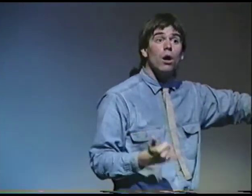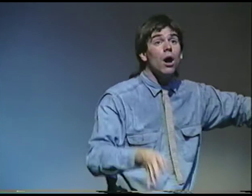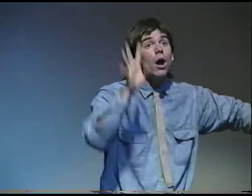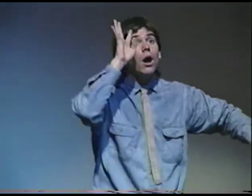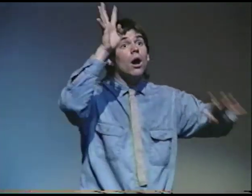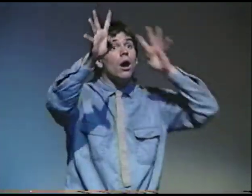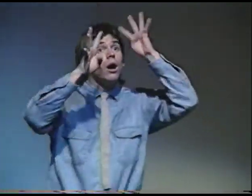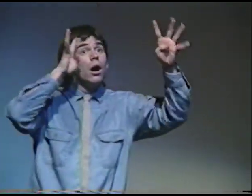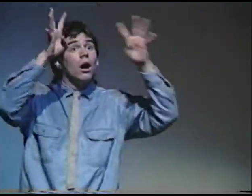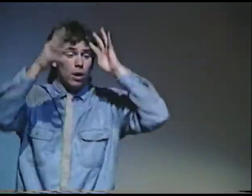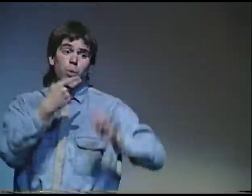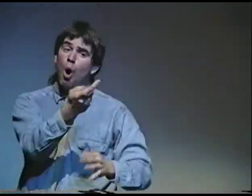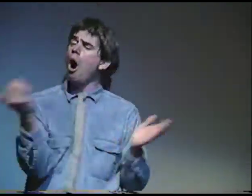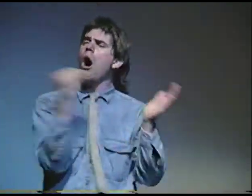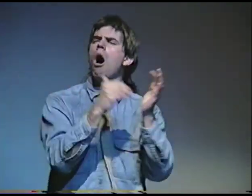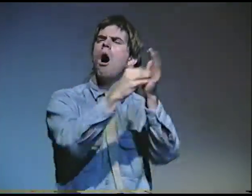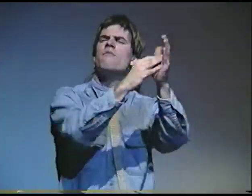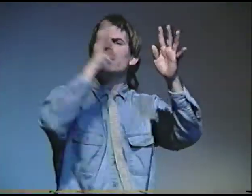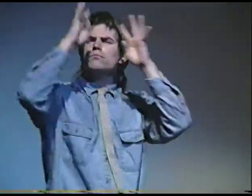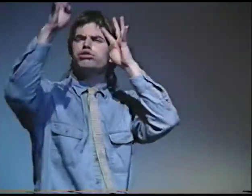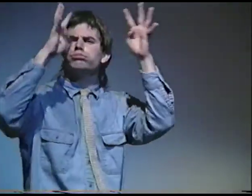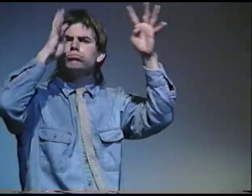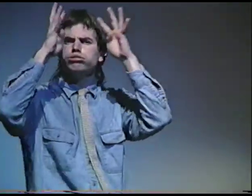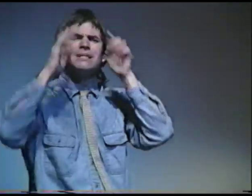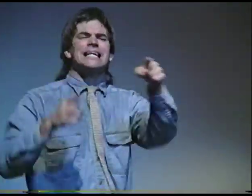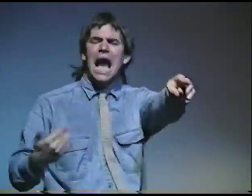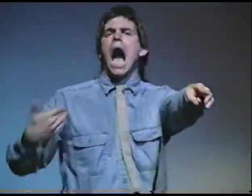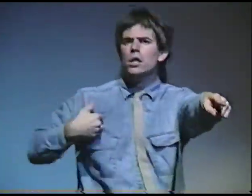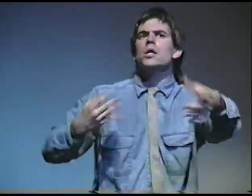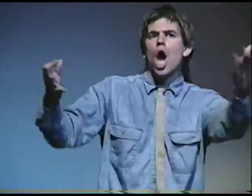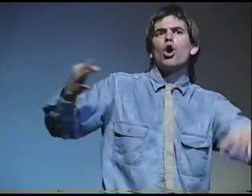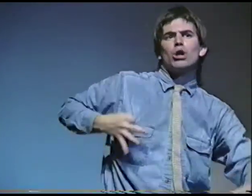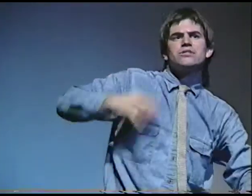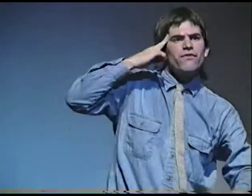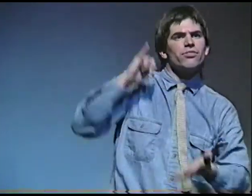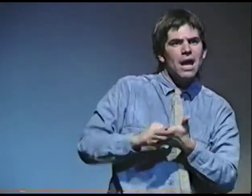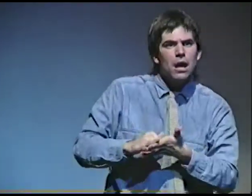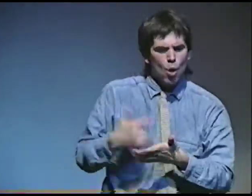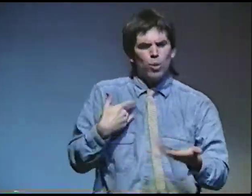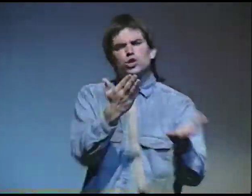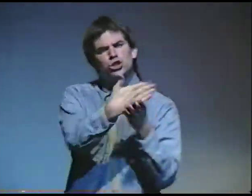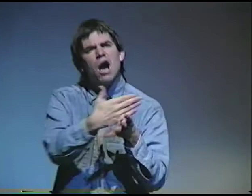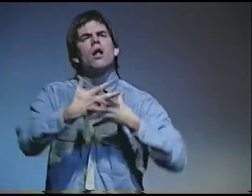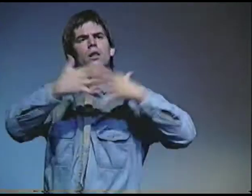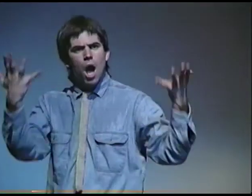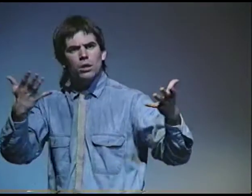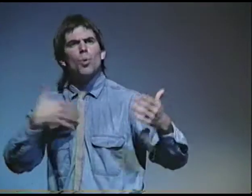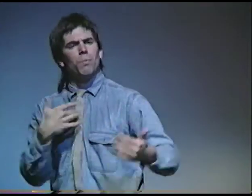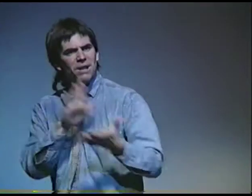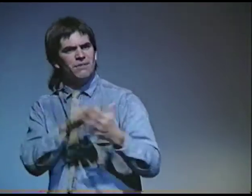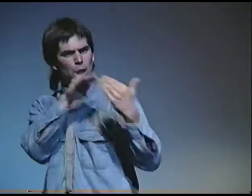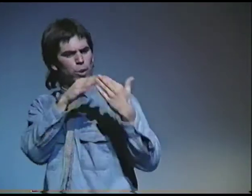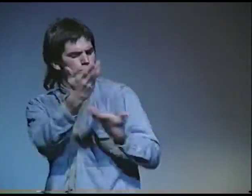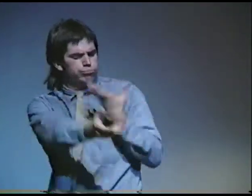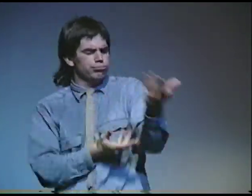So now we often create things together. And he should have a lot of credit for that.